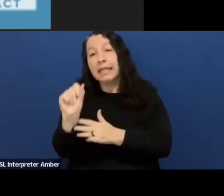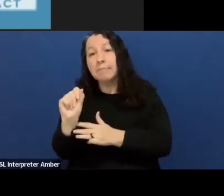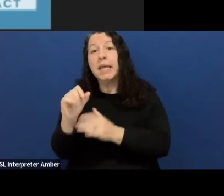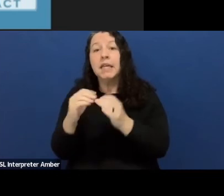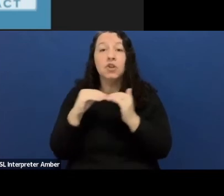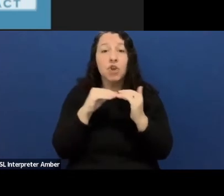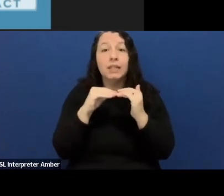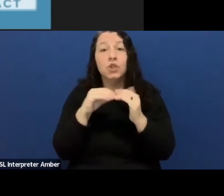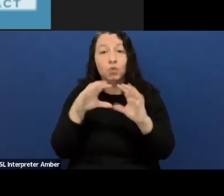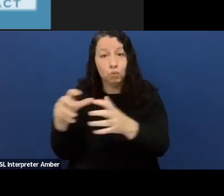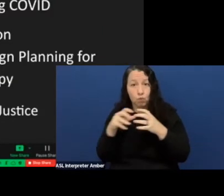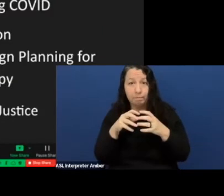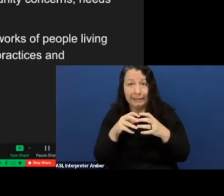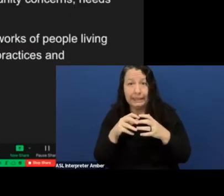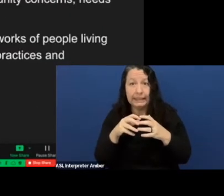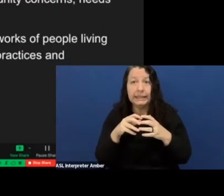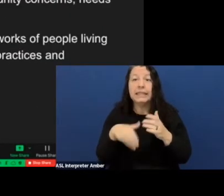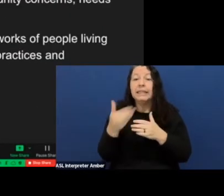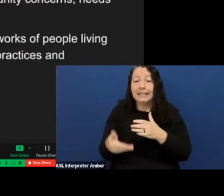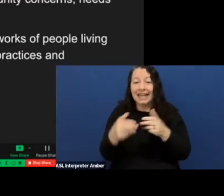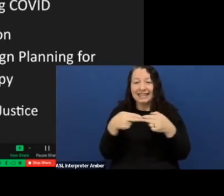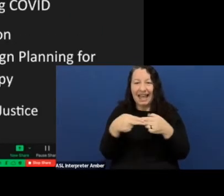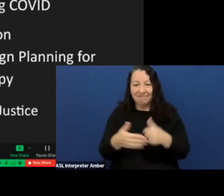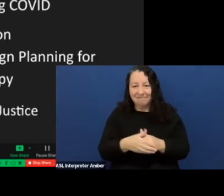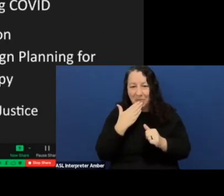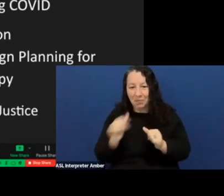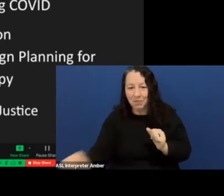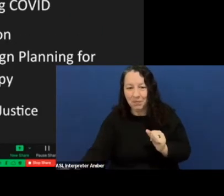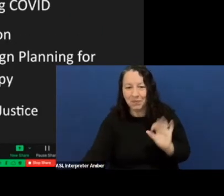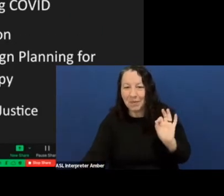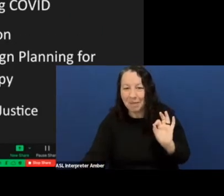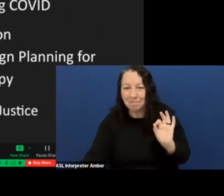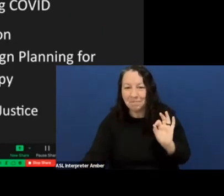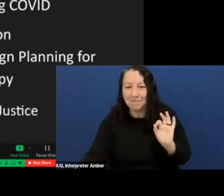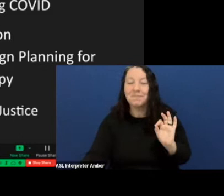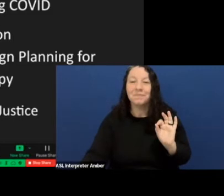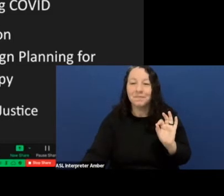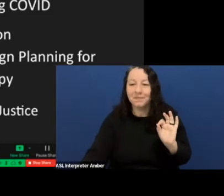health and Policy Advocates and intersectional Health Justice and disability justice groups.